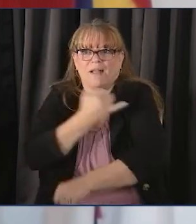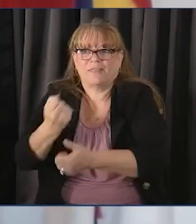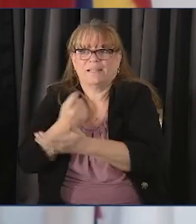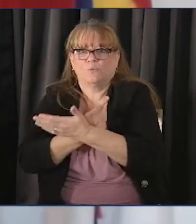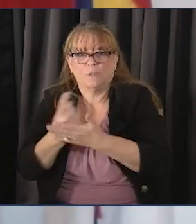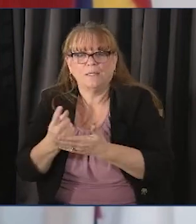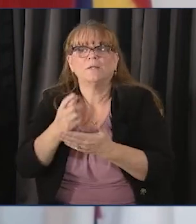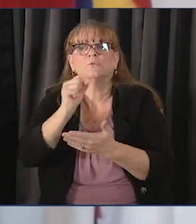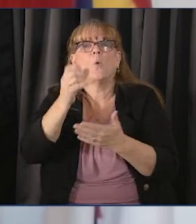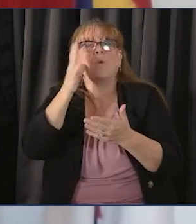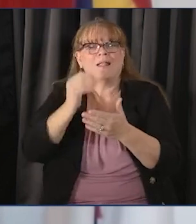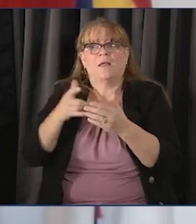america